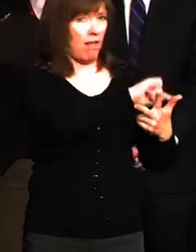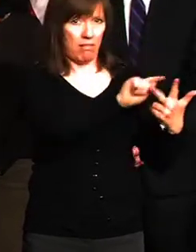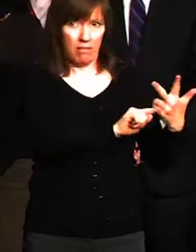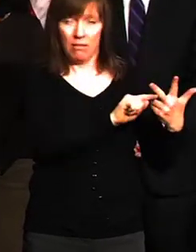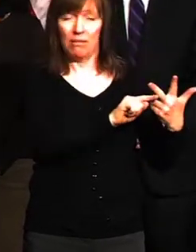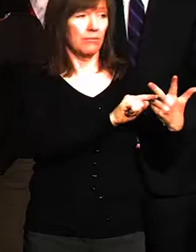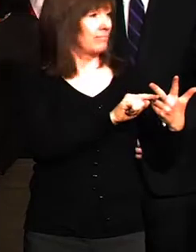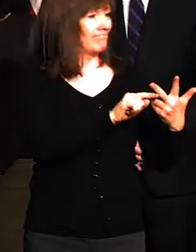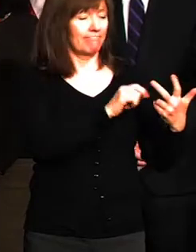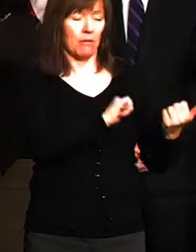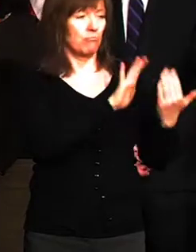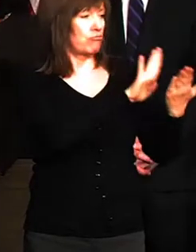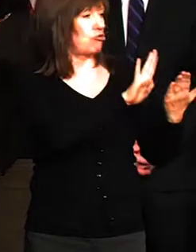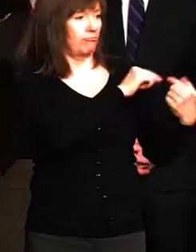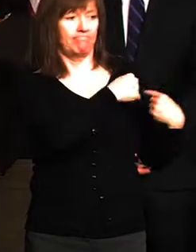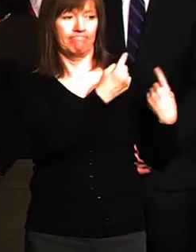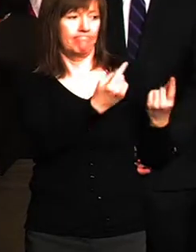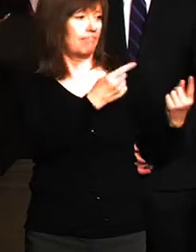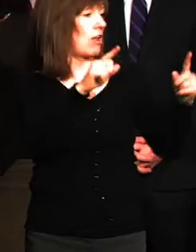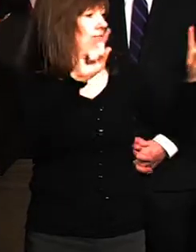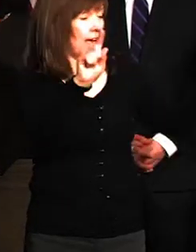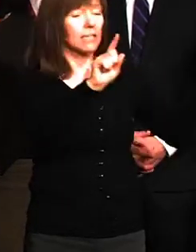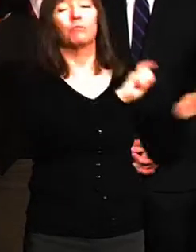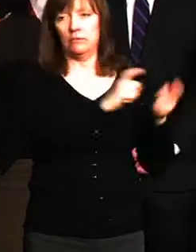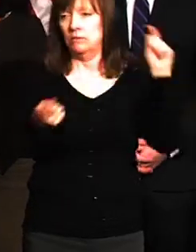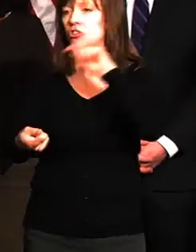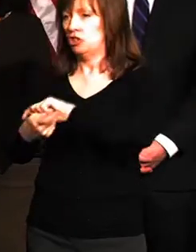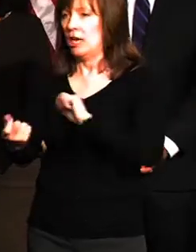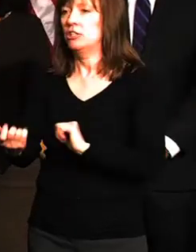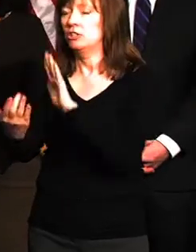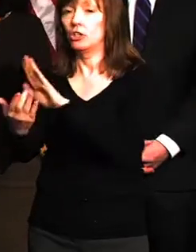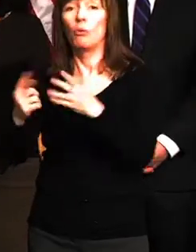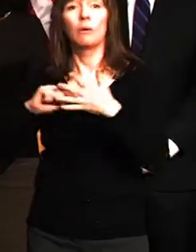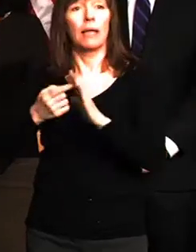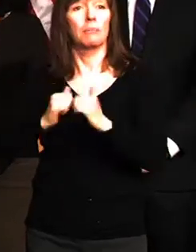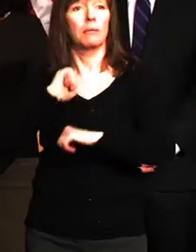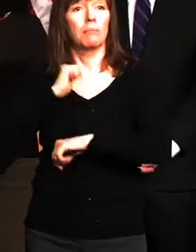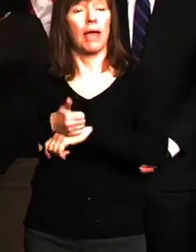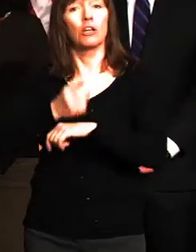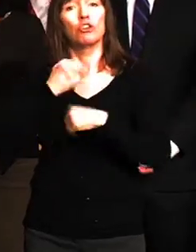The current one has not been effective. We will implement a human services driven approach